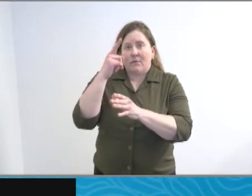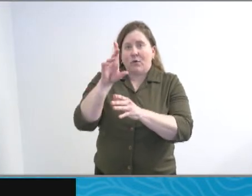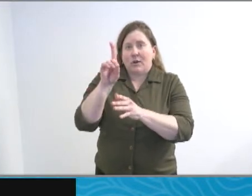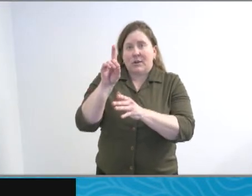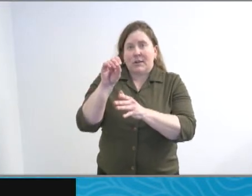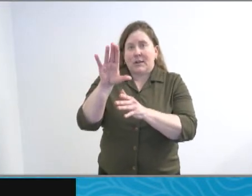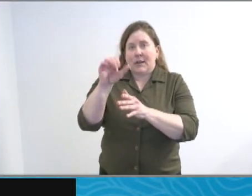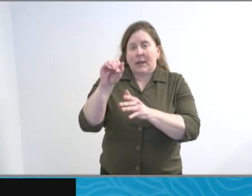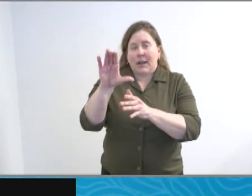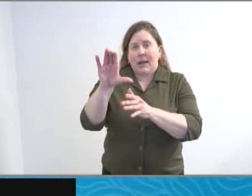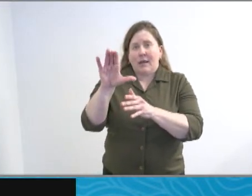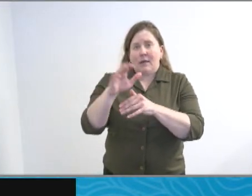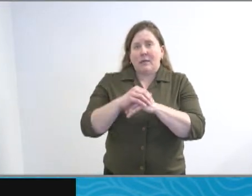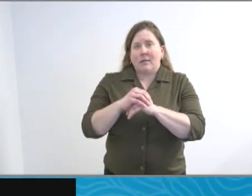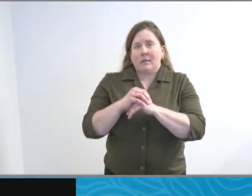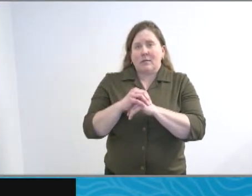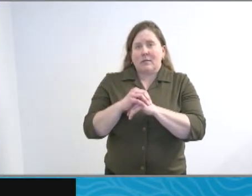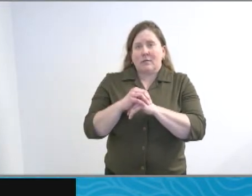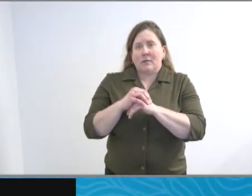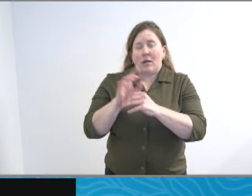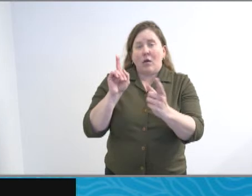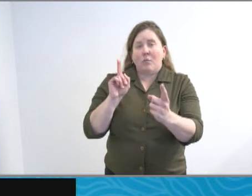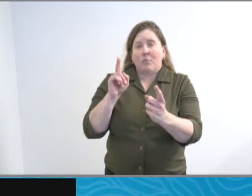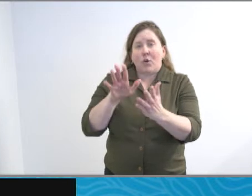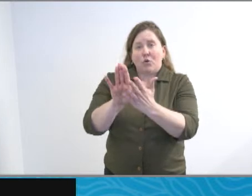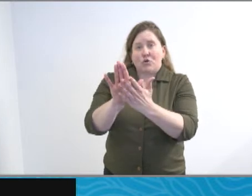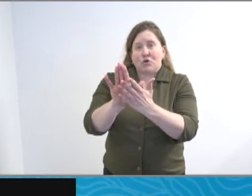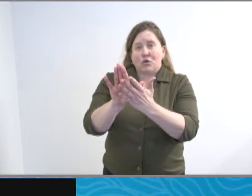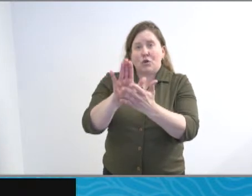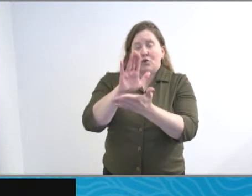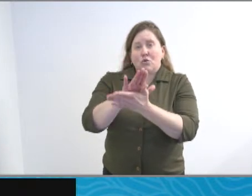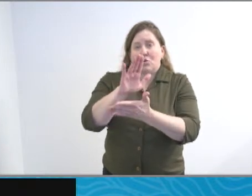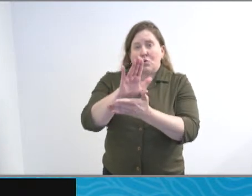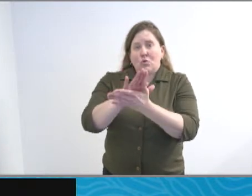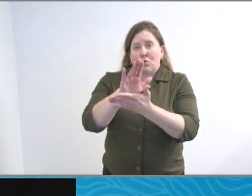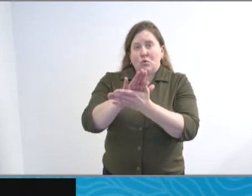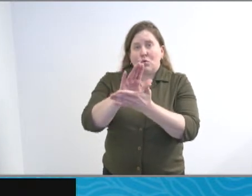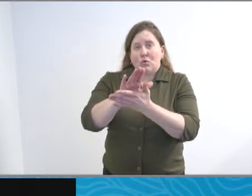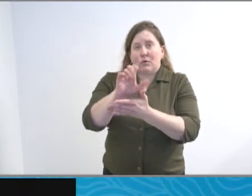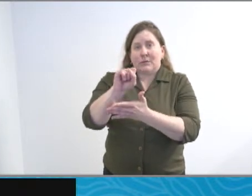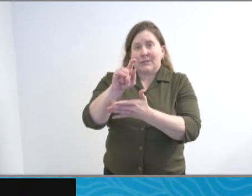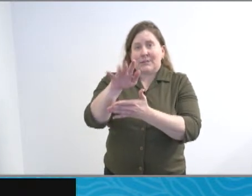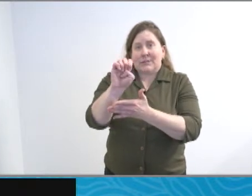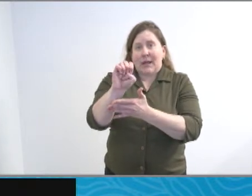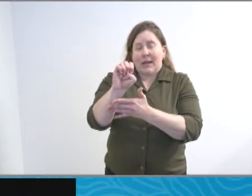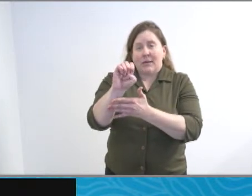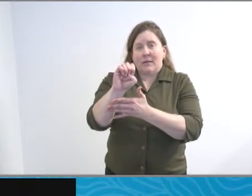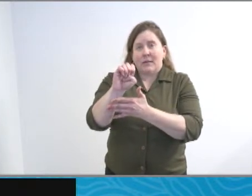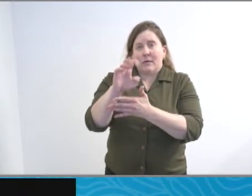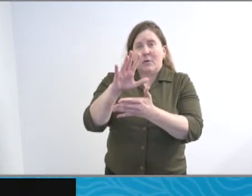Approach your school site principal and let them know that you're interested in becoming a DCAC representative